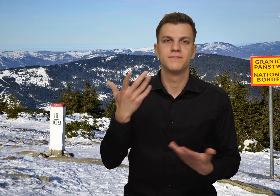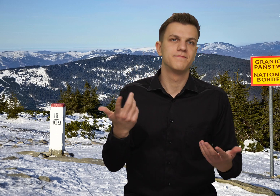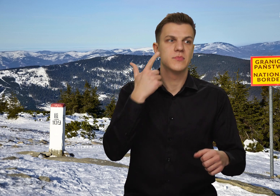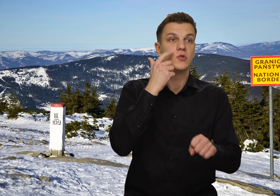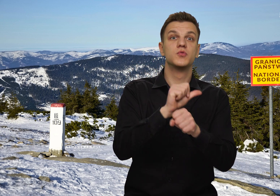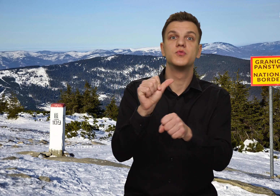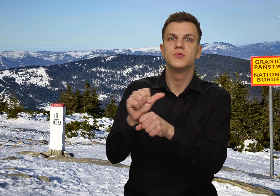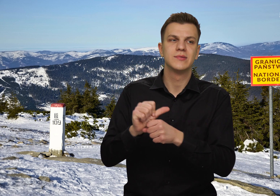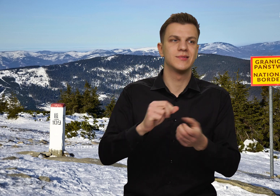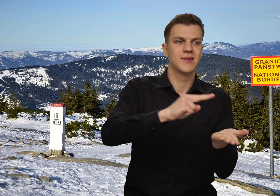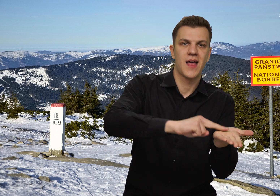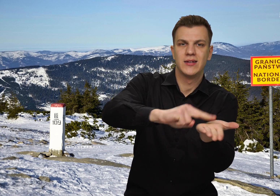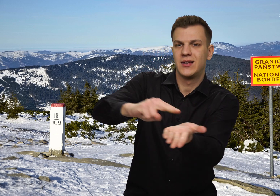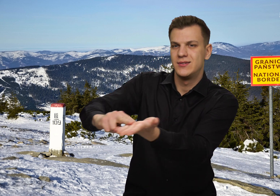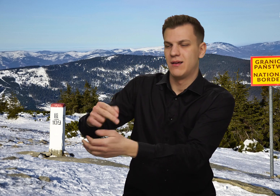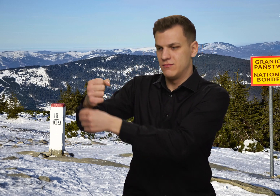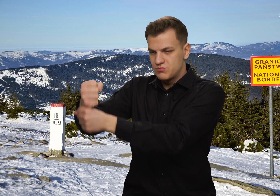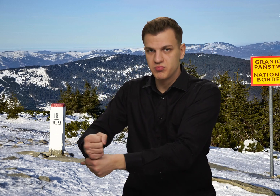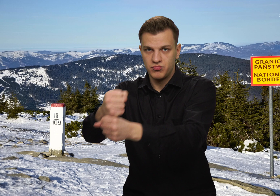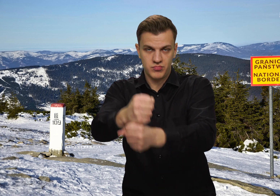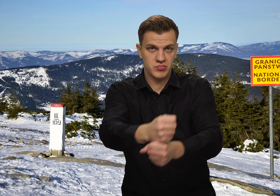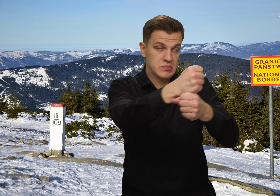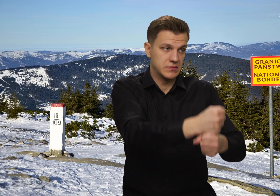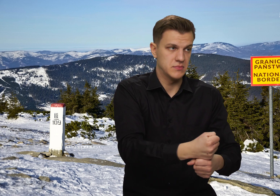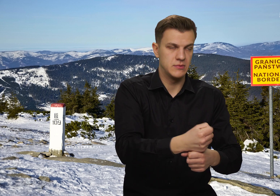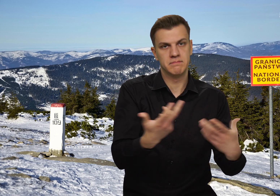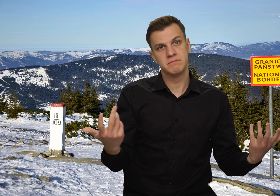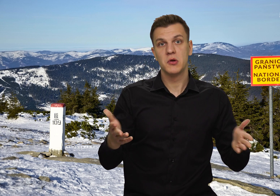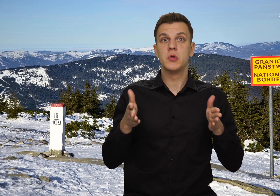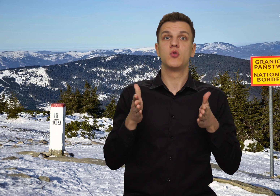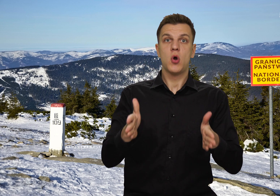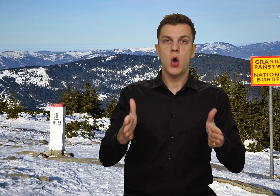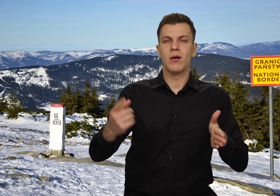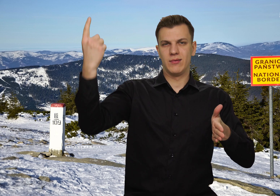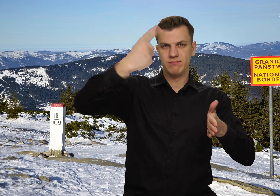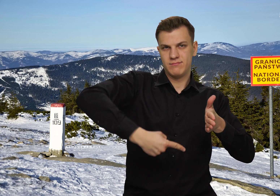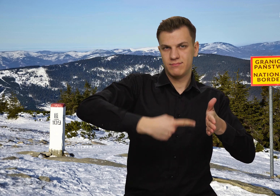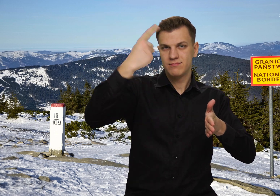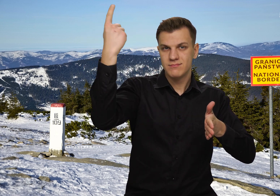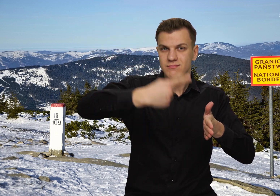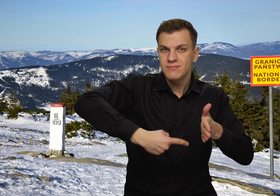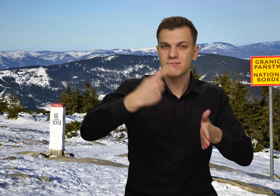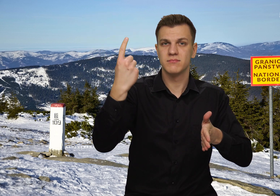There are signs put up, there may be a barrier on the road,